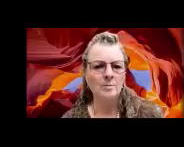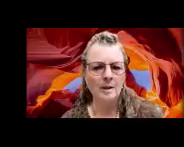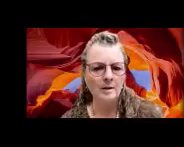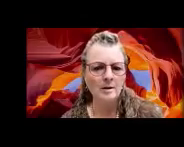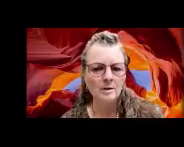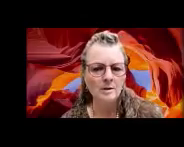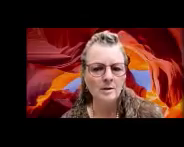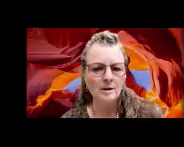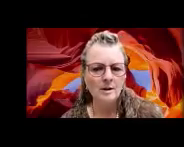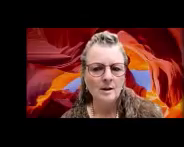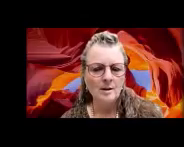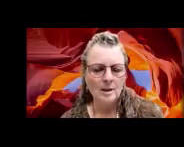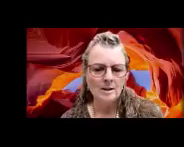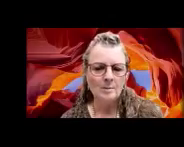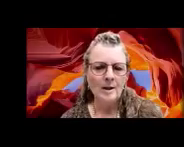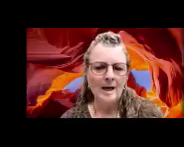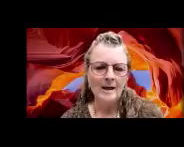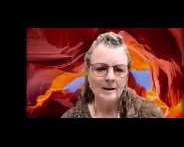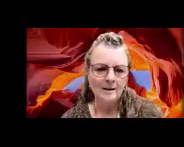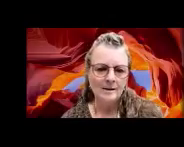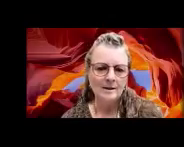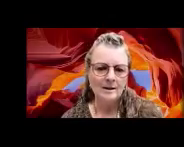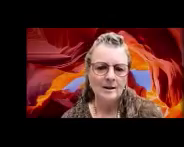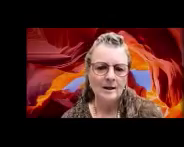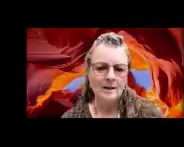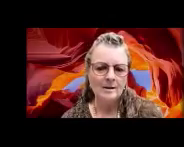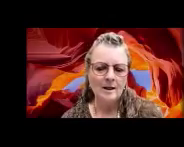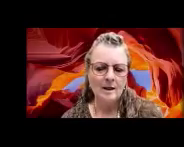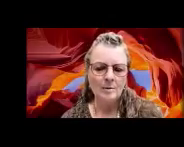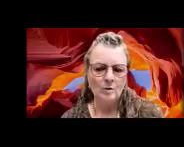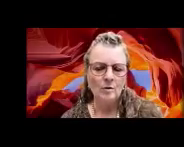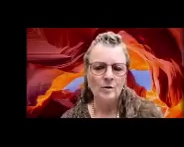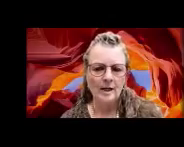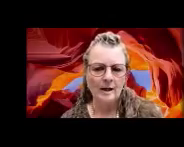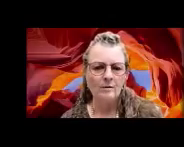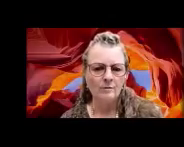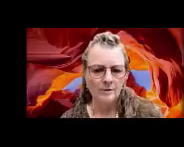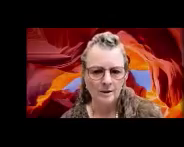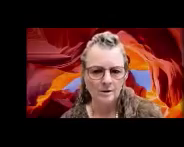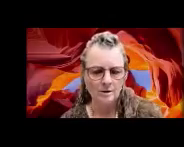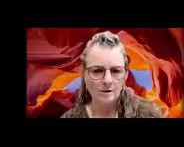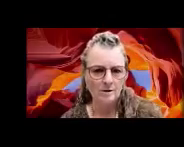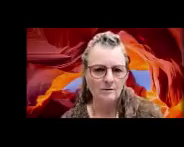barriers, because the bias has kept girls out of research for